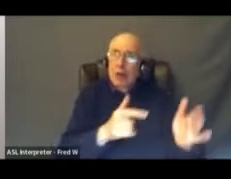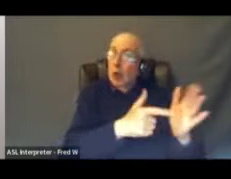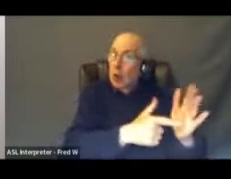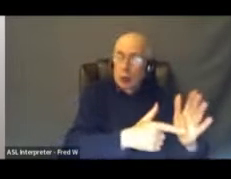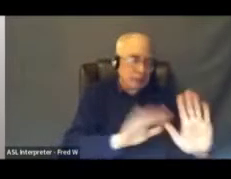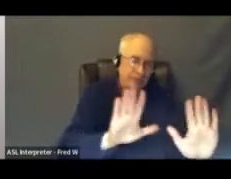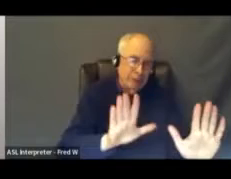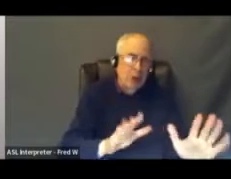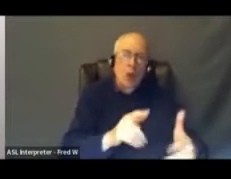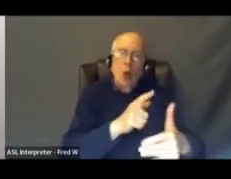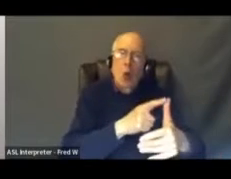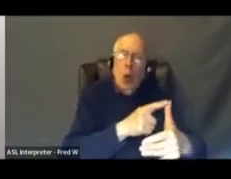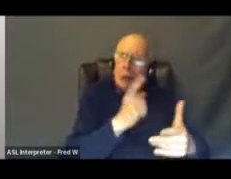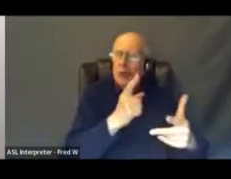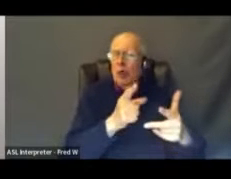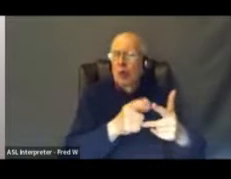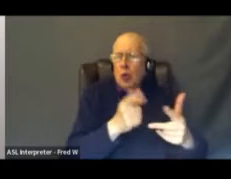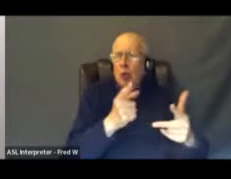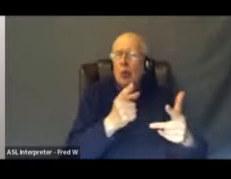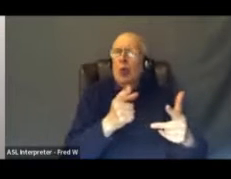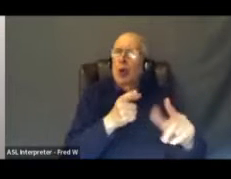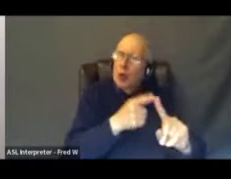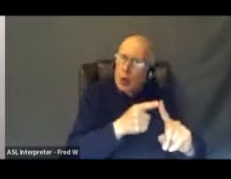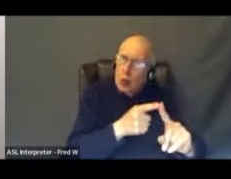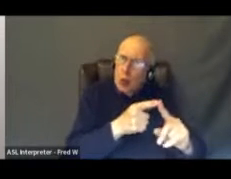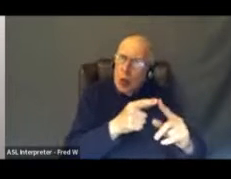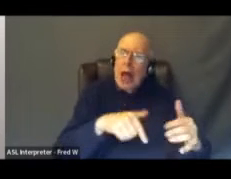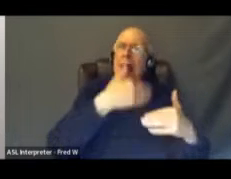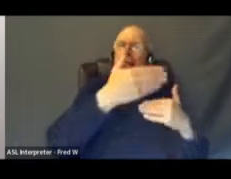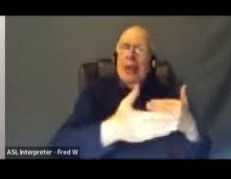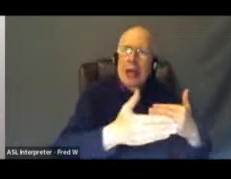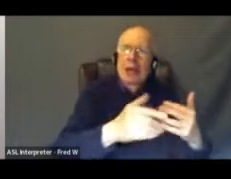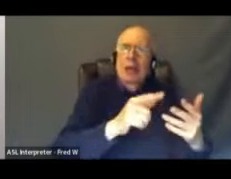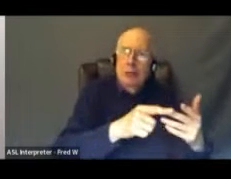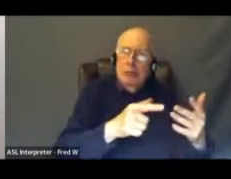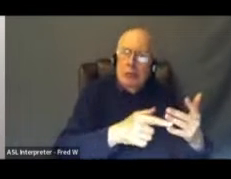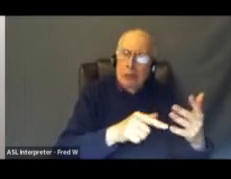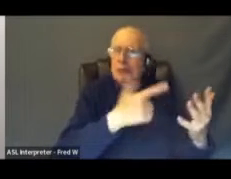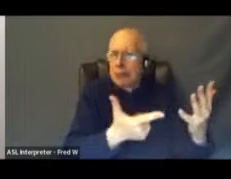we're going to commit to completing all 10. But breaking it down into smaller tasks, step